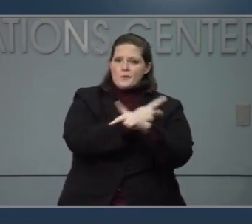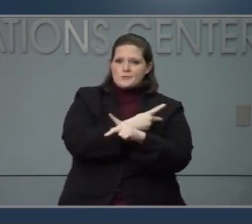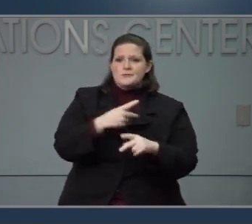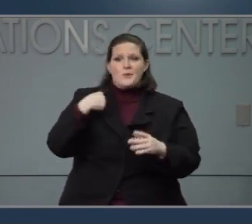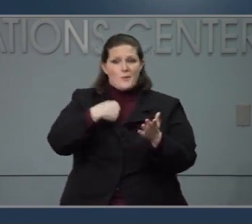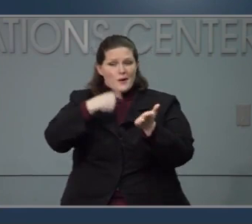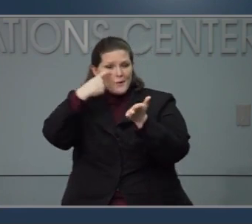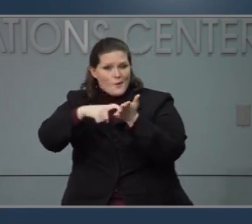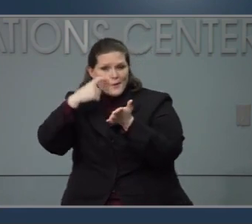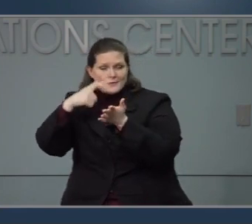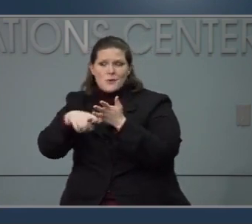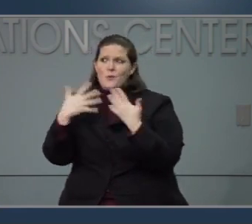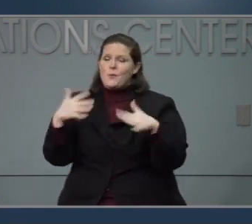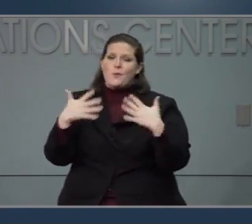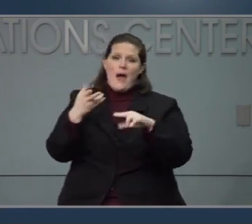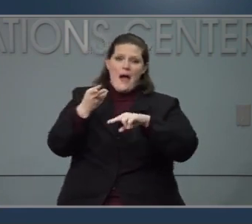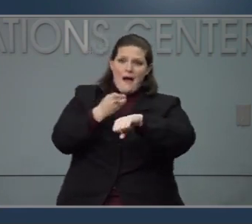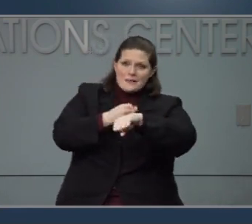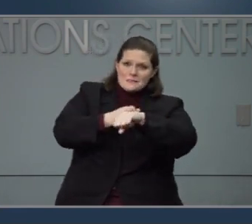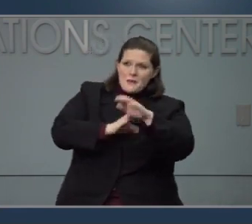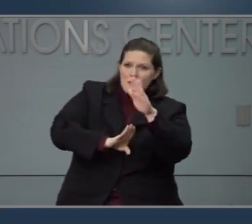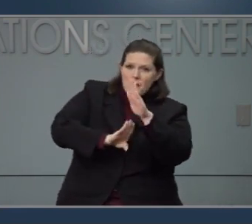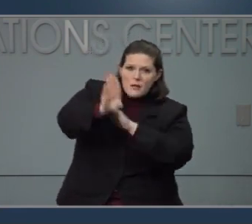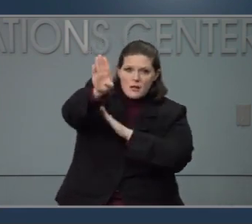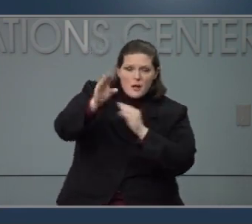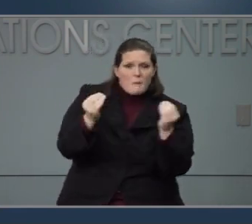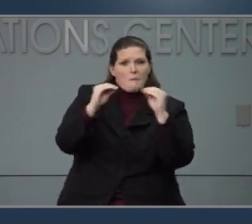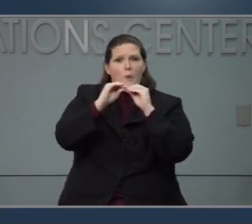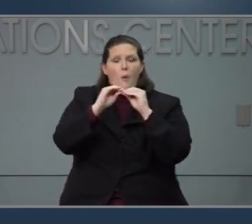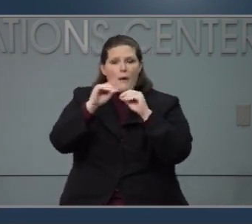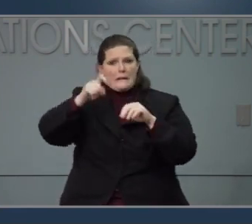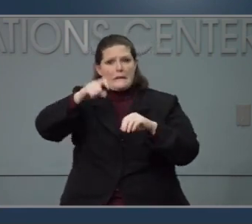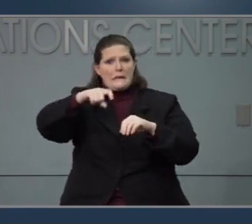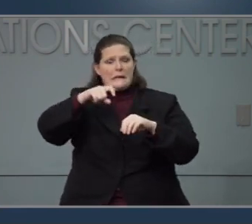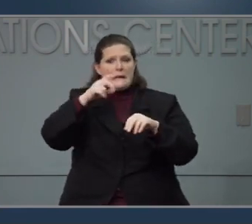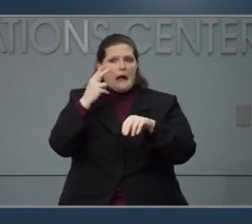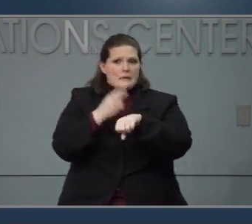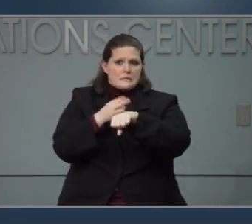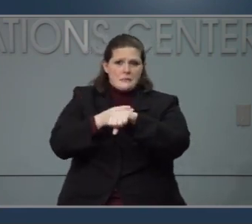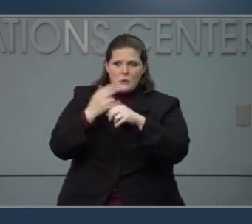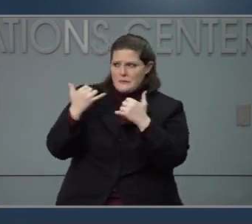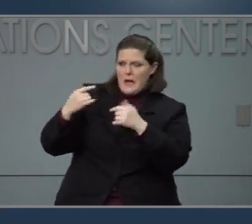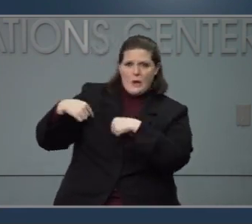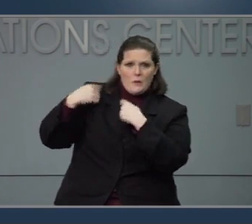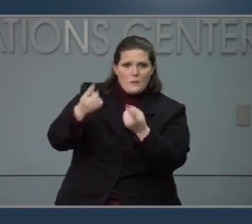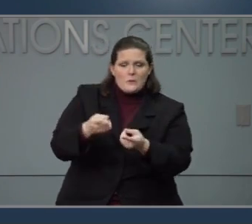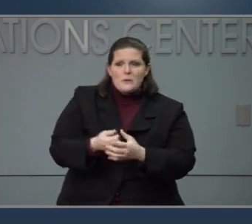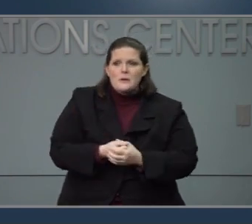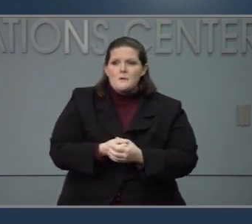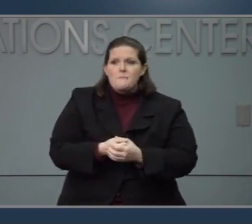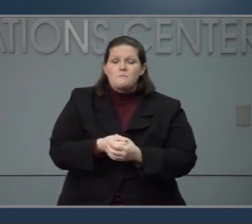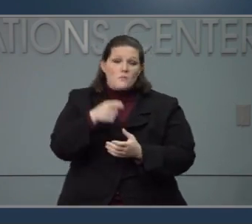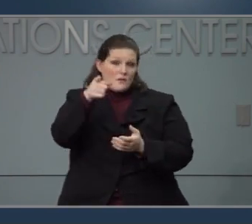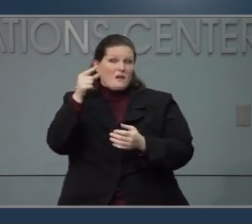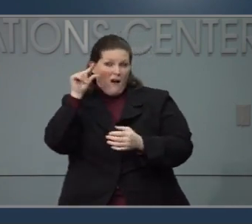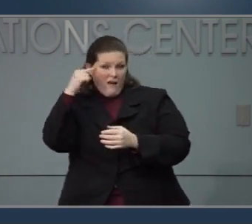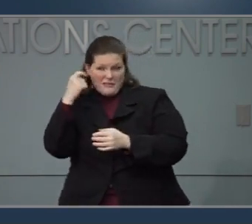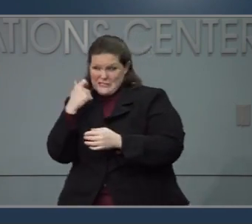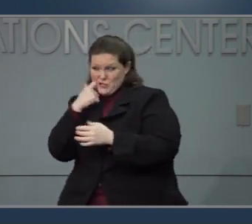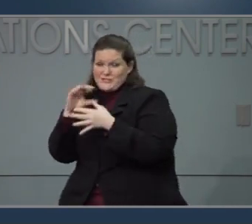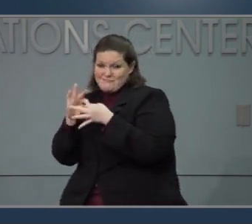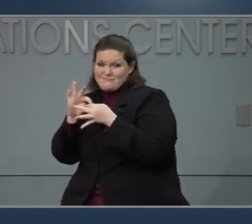EVEN ACCOUNTING FOR THE FEDERAL CHANGE AND HOW HOSPITALIZATIONS ARE REPORTED, WE ARE SEEING MORE PEOPLE NEEDING HOSPITAL CARE THAN EVER BEFORE.